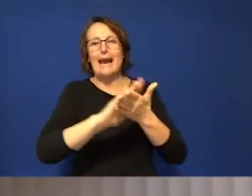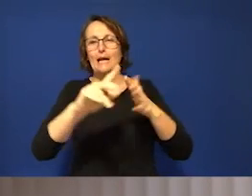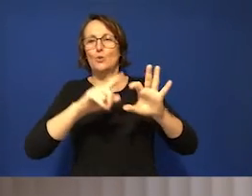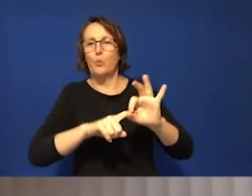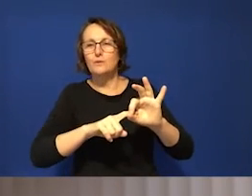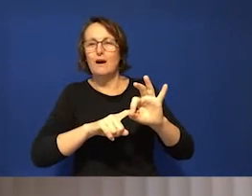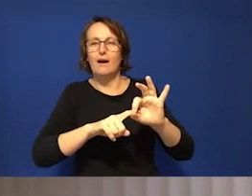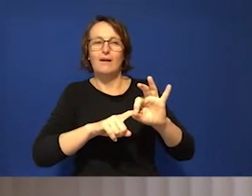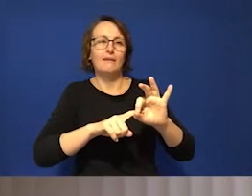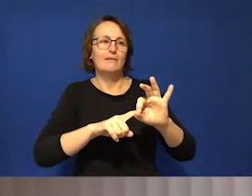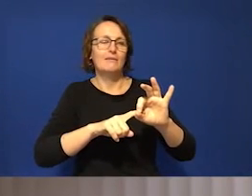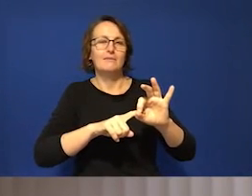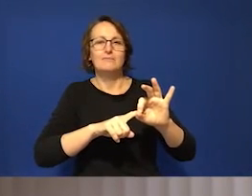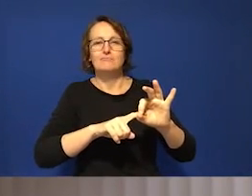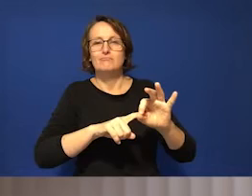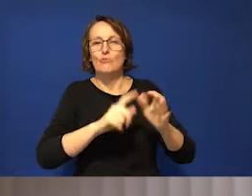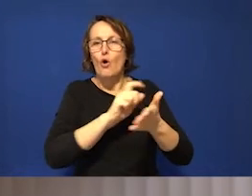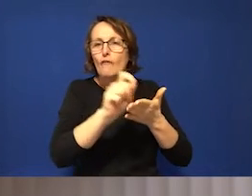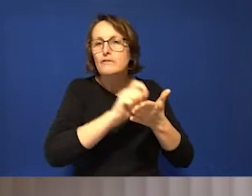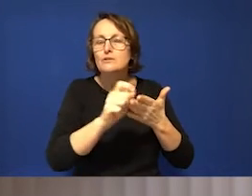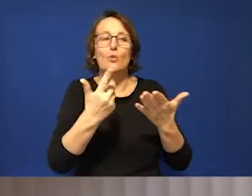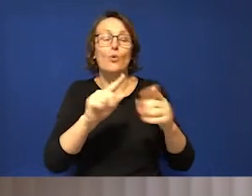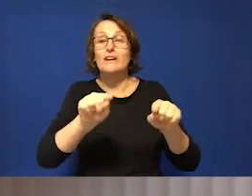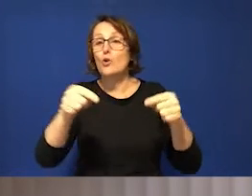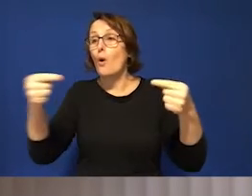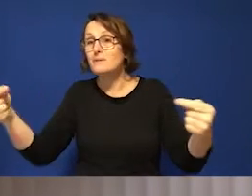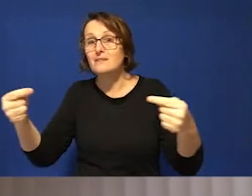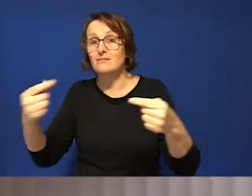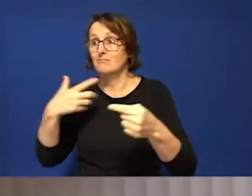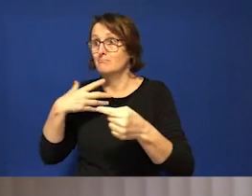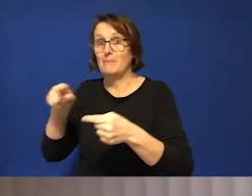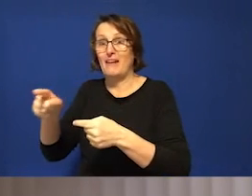Or if you happen to be in government, or if you're an opposition, you have to run your own facilities.